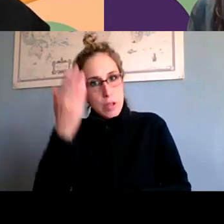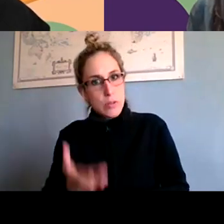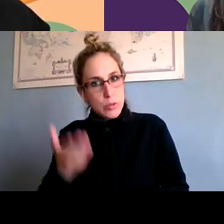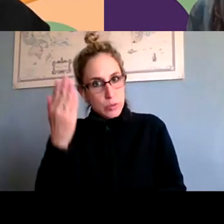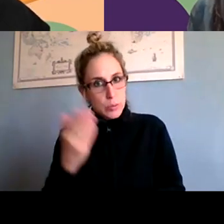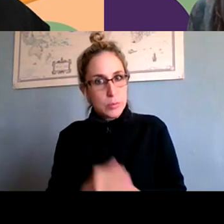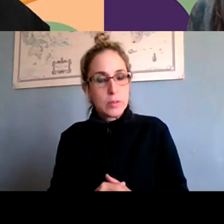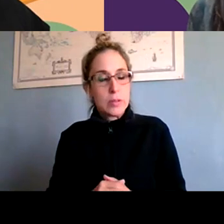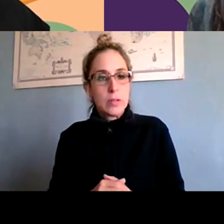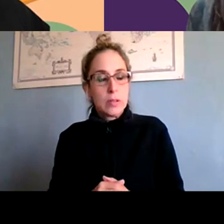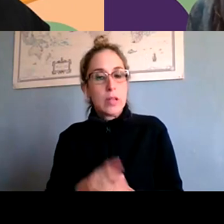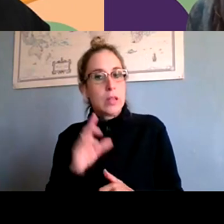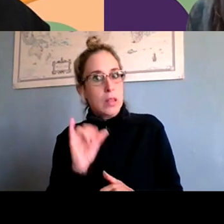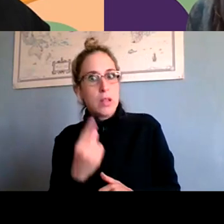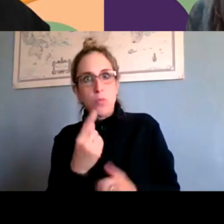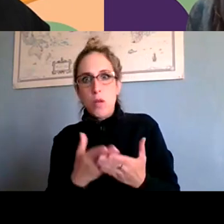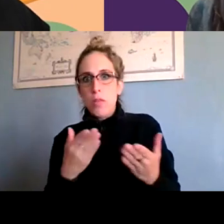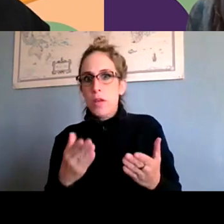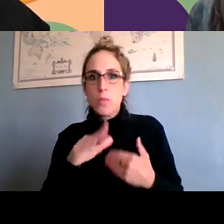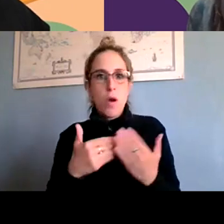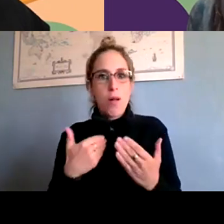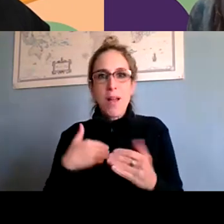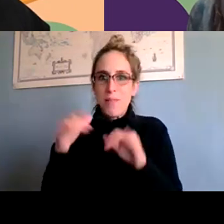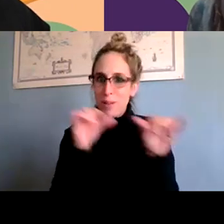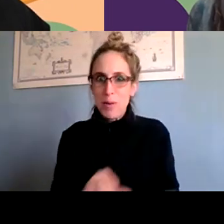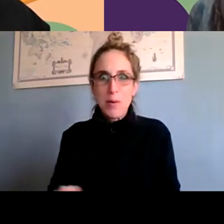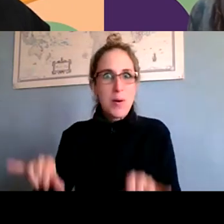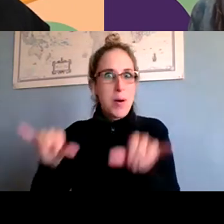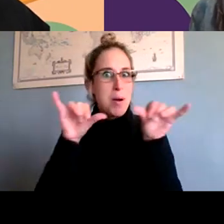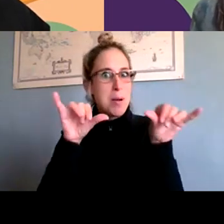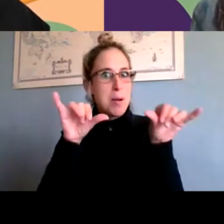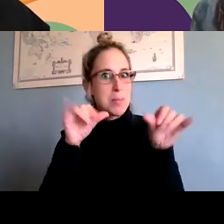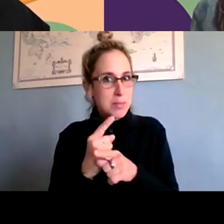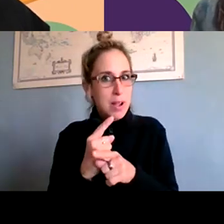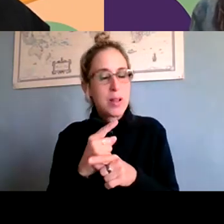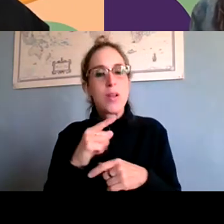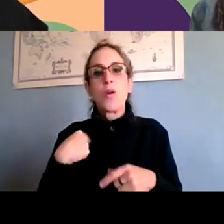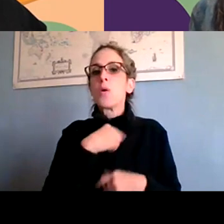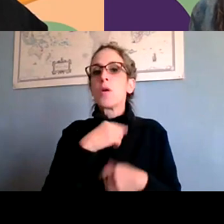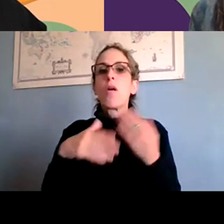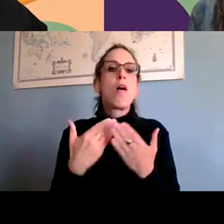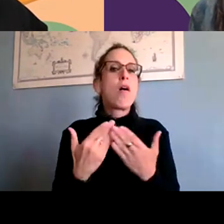Aurora Chang: that's the that's The one thing we all have in common is that we all want to feel understood.